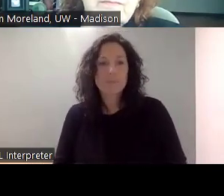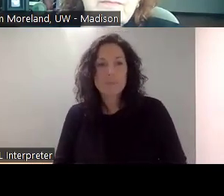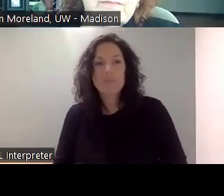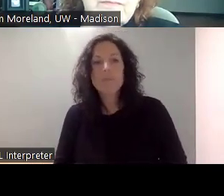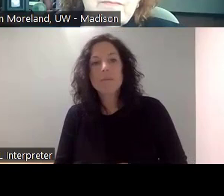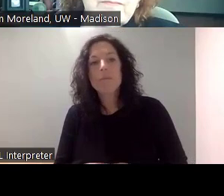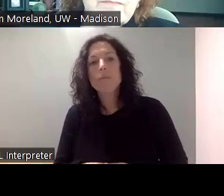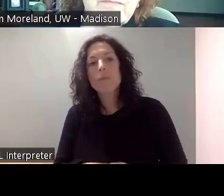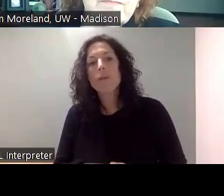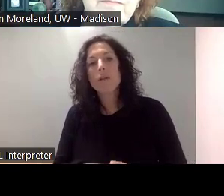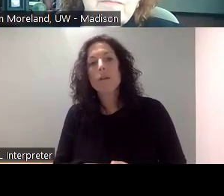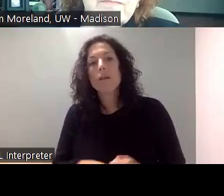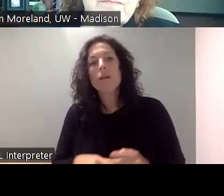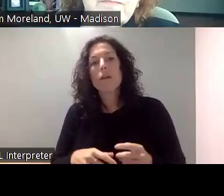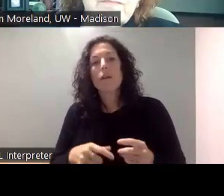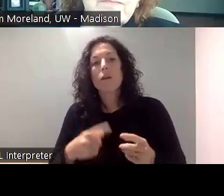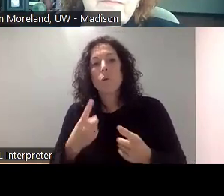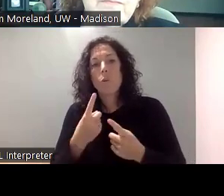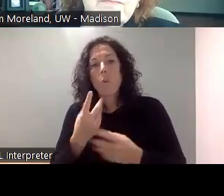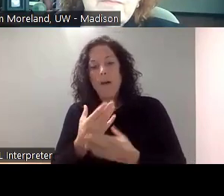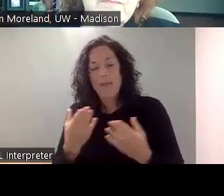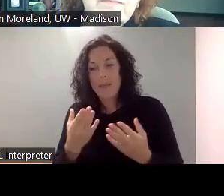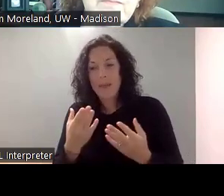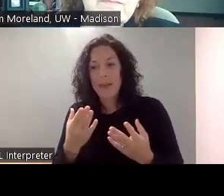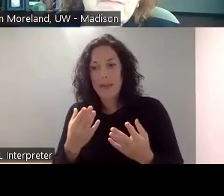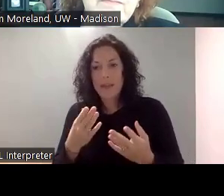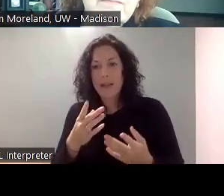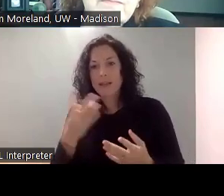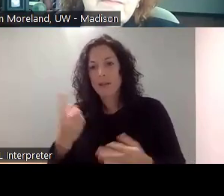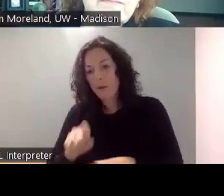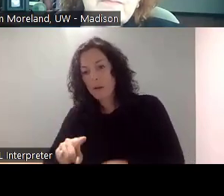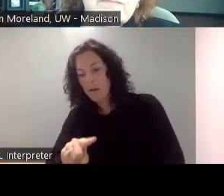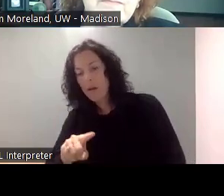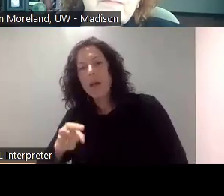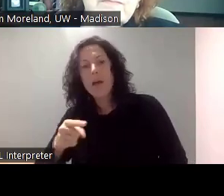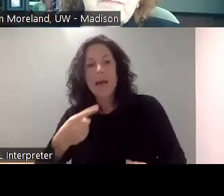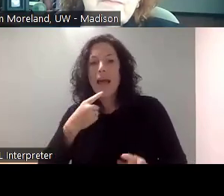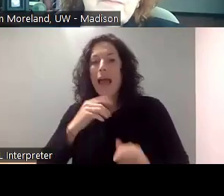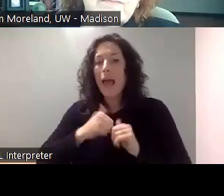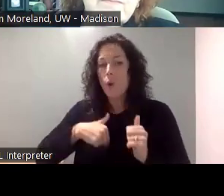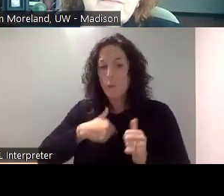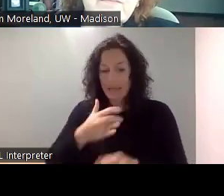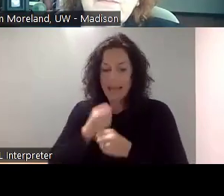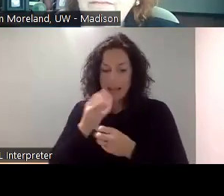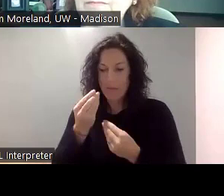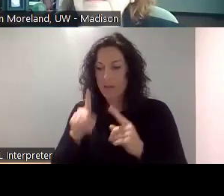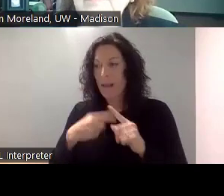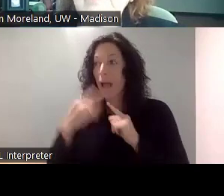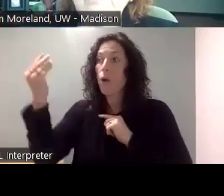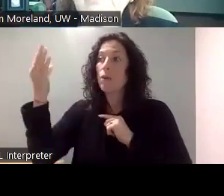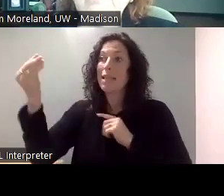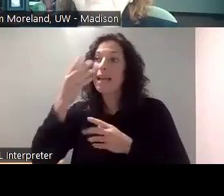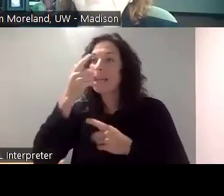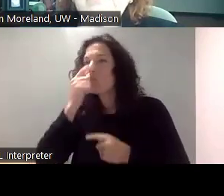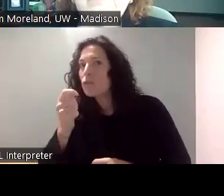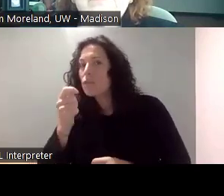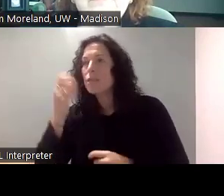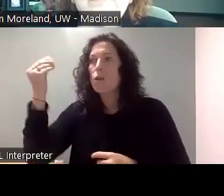that was posed for us is, how are we going about obtaining information about outside interests, outside activity, foreign interests?